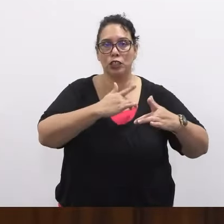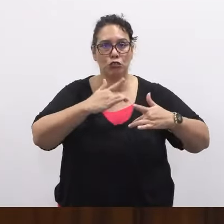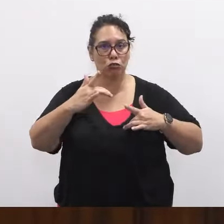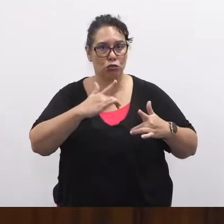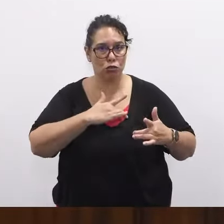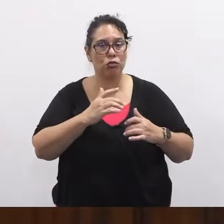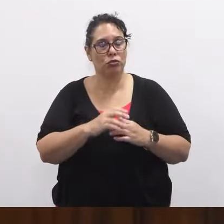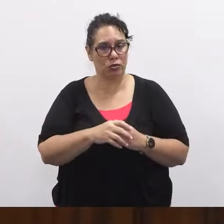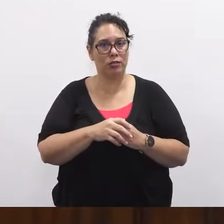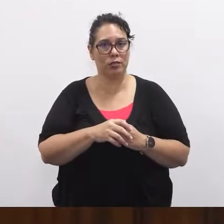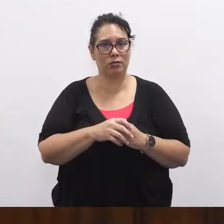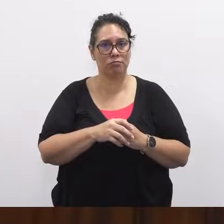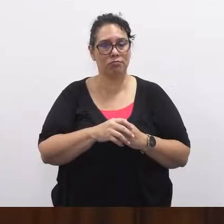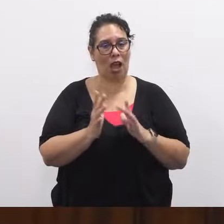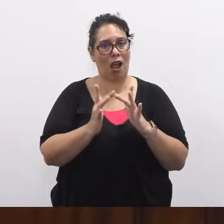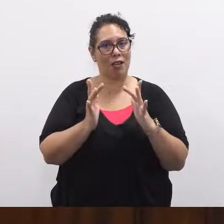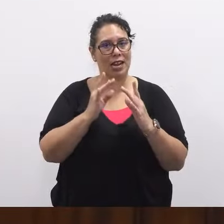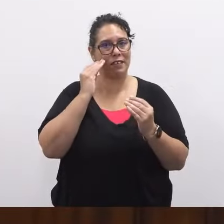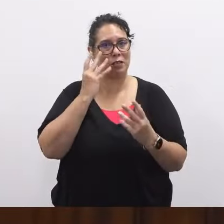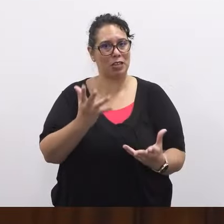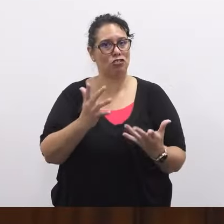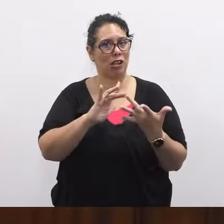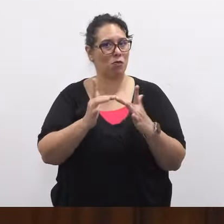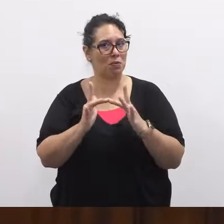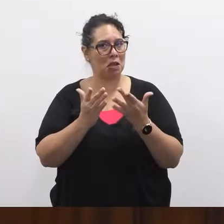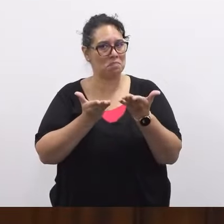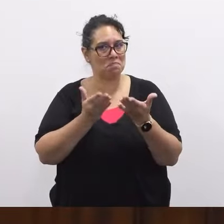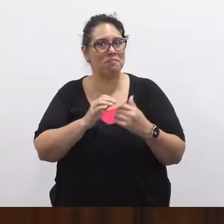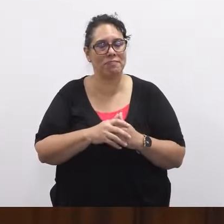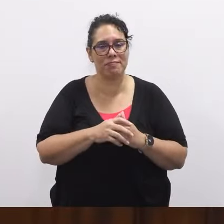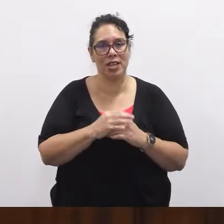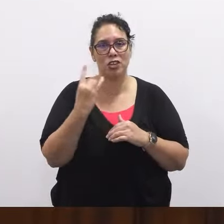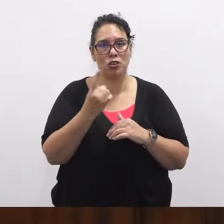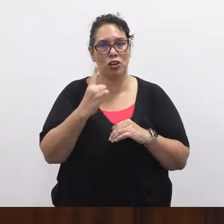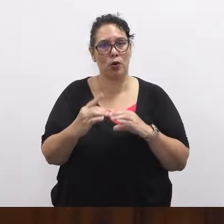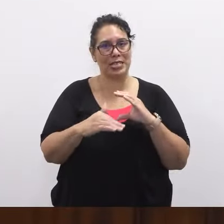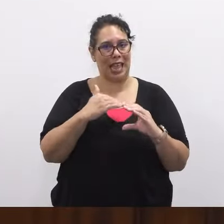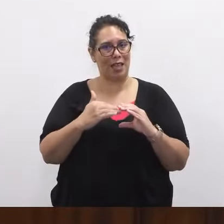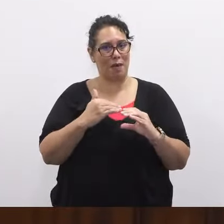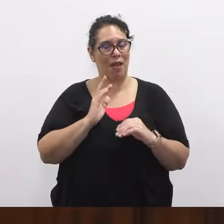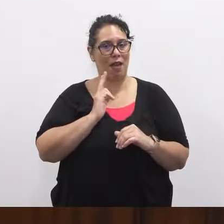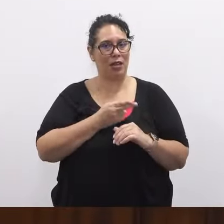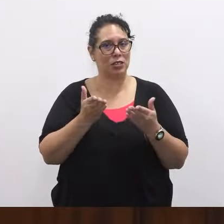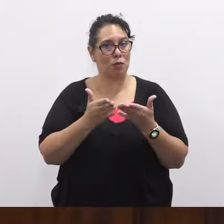our contact information is on the website. So you can always email us your public comments